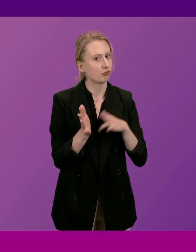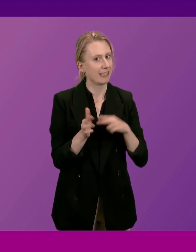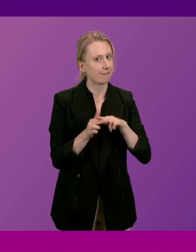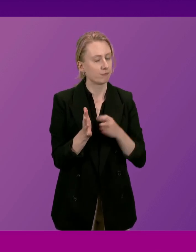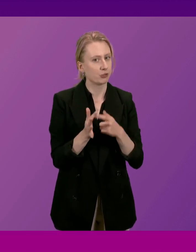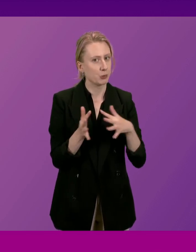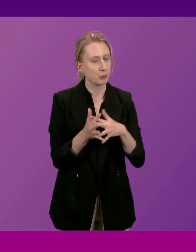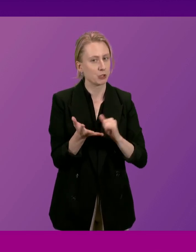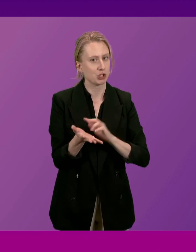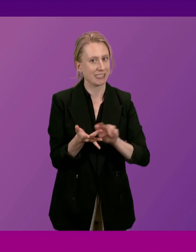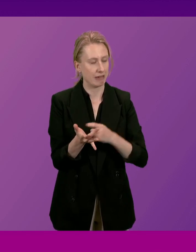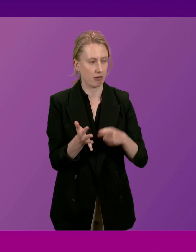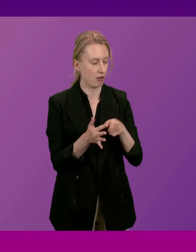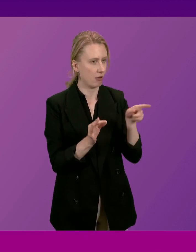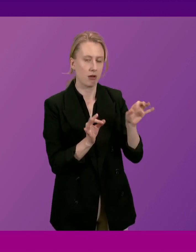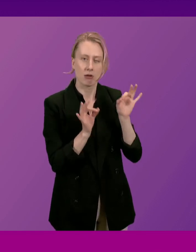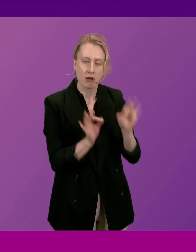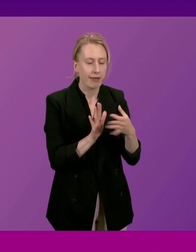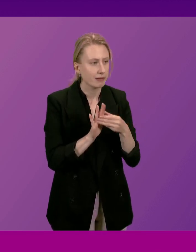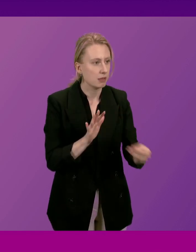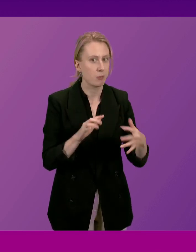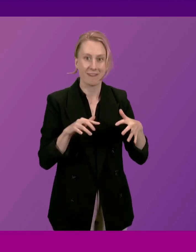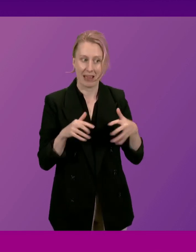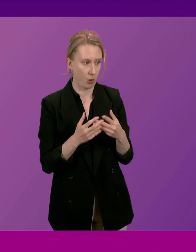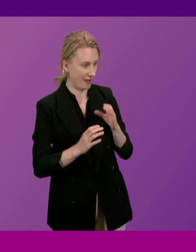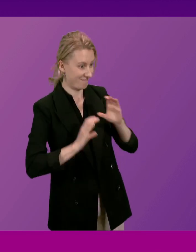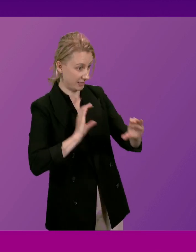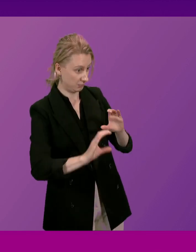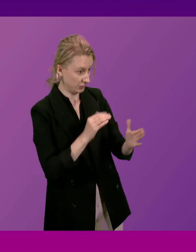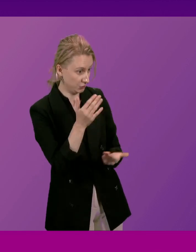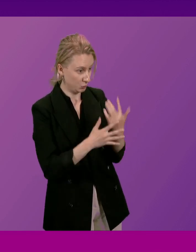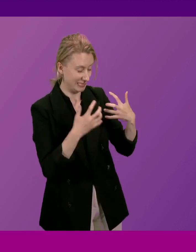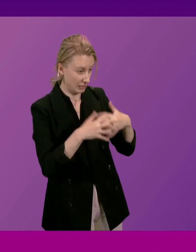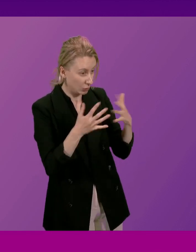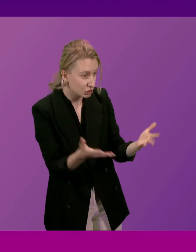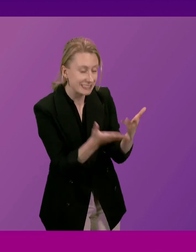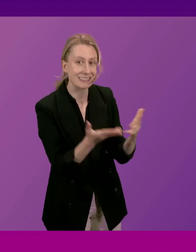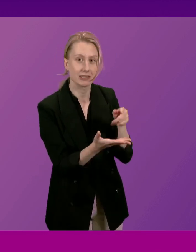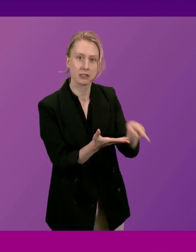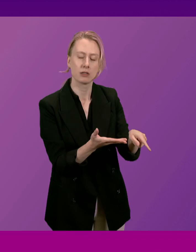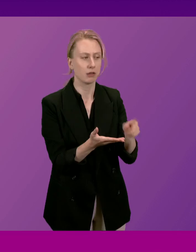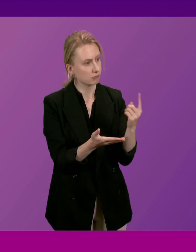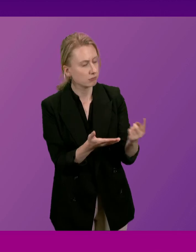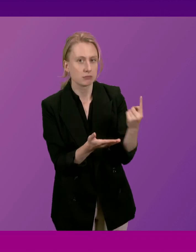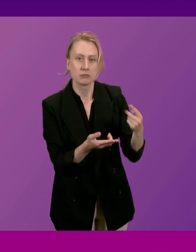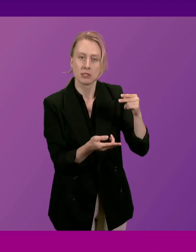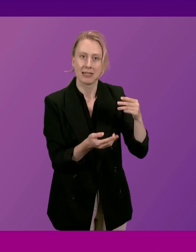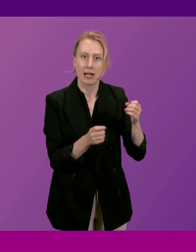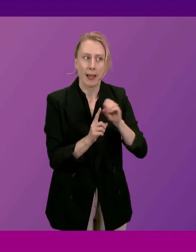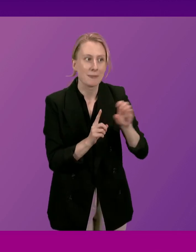example of investment in new technology that reduces emissions, and it can help